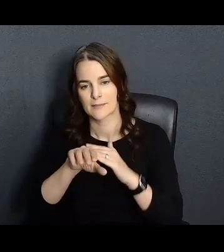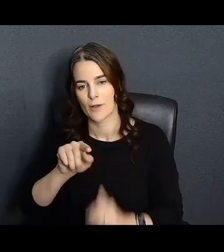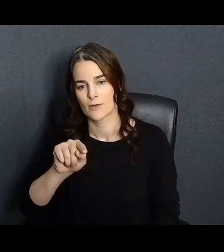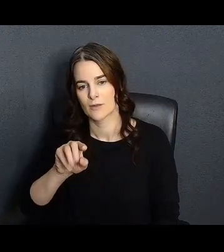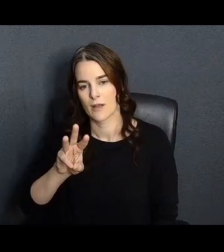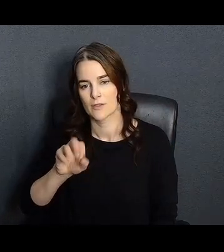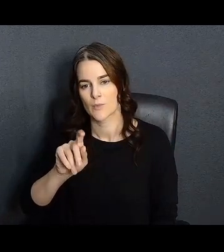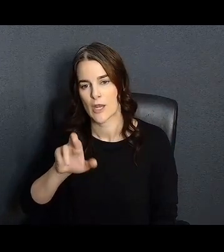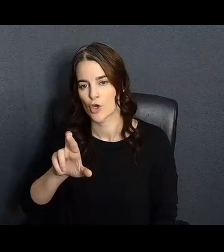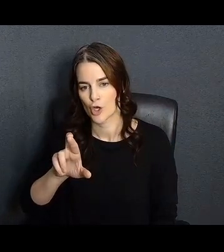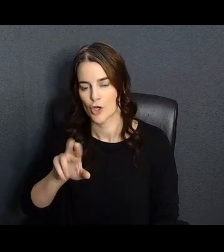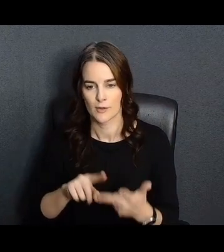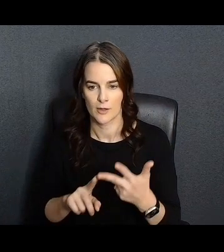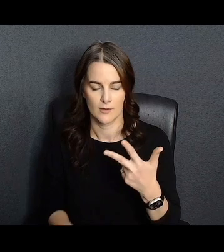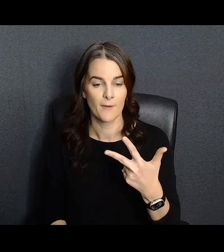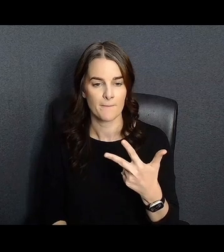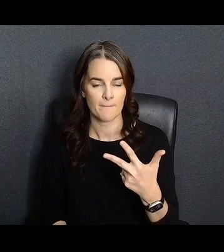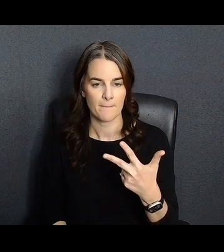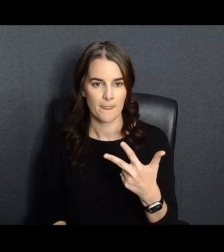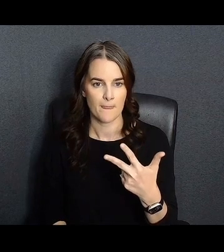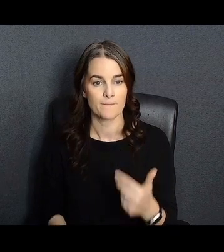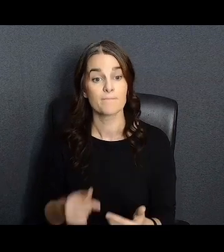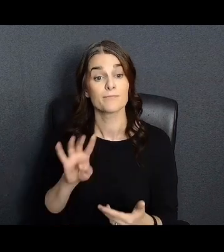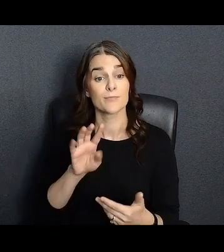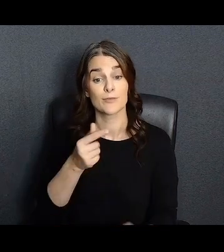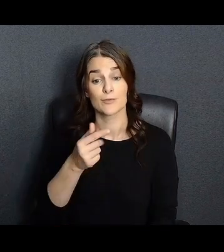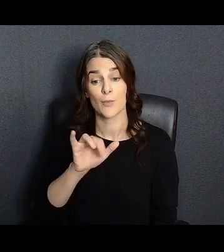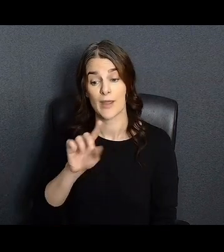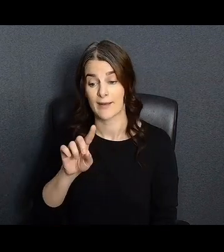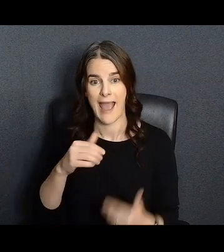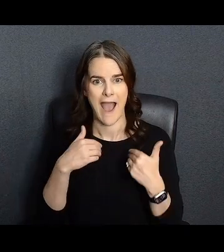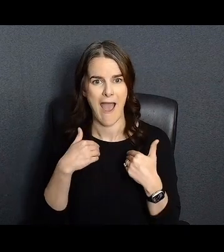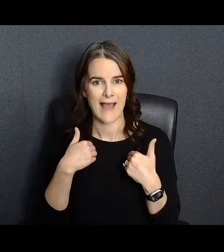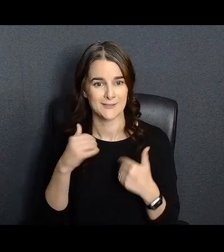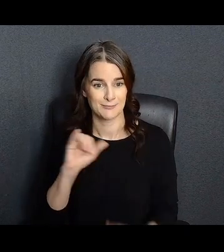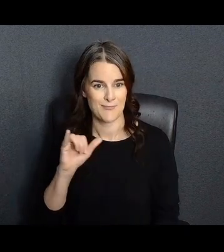Grid also has games, which is one of my favorite ways